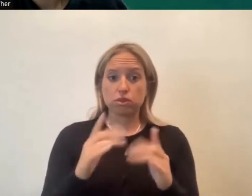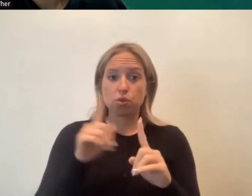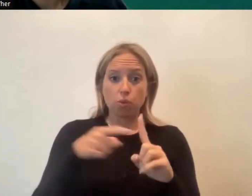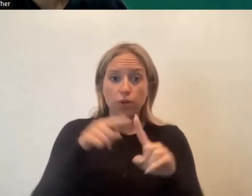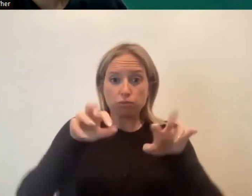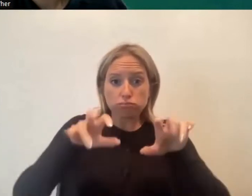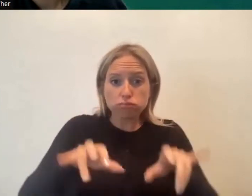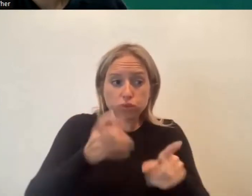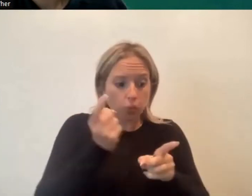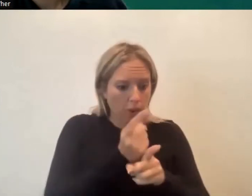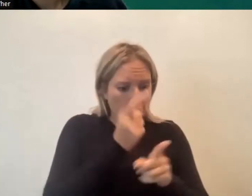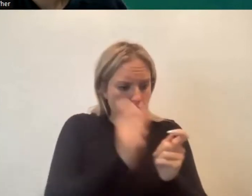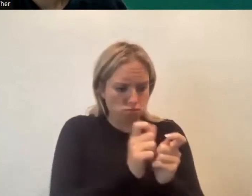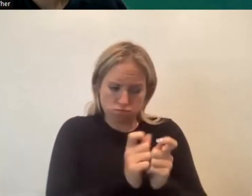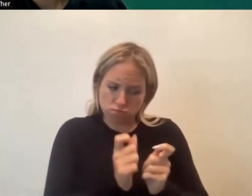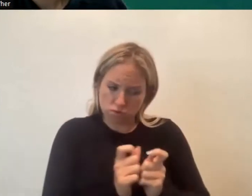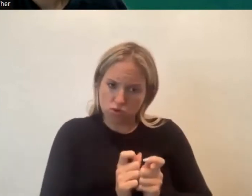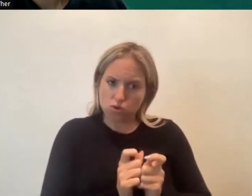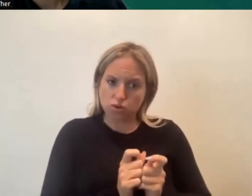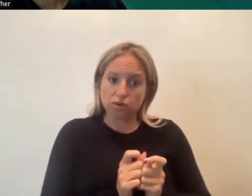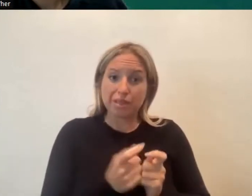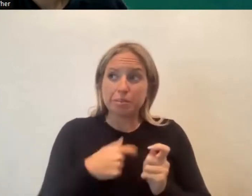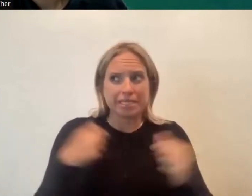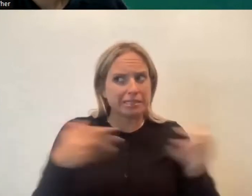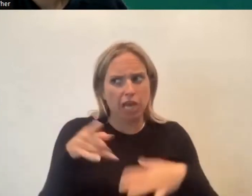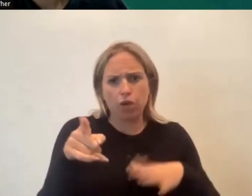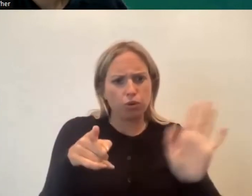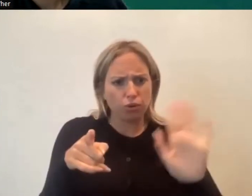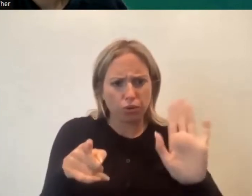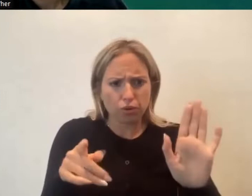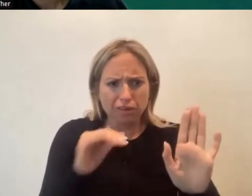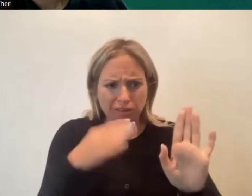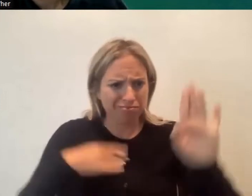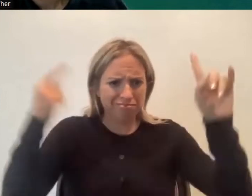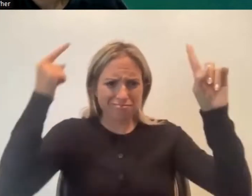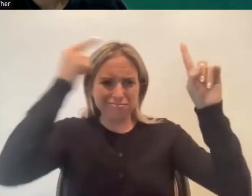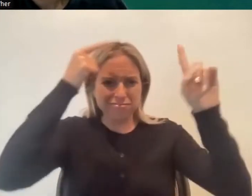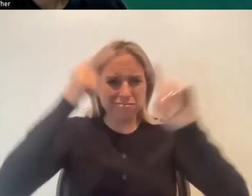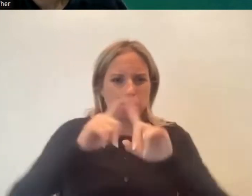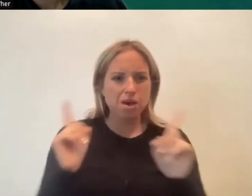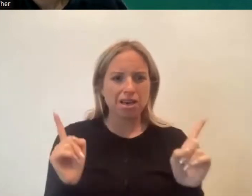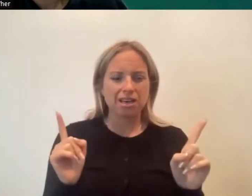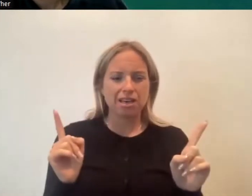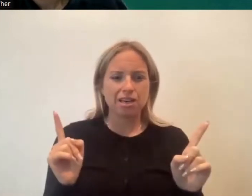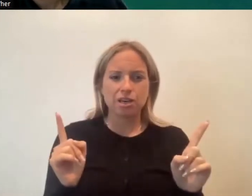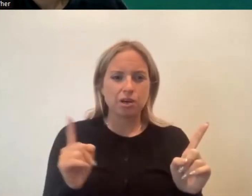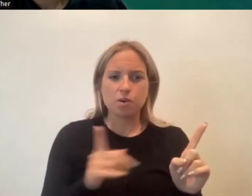I'm not trying to scare anybody, but there's nobody really there to assist you when you're